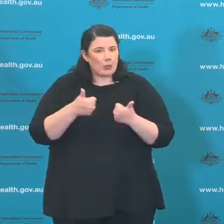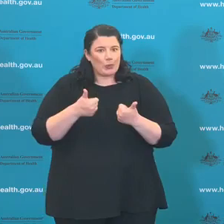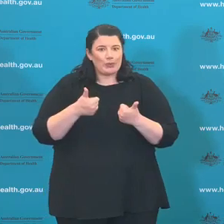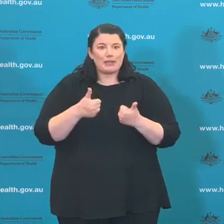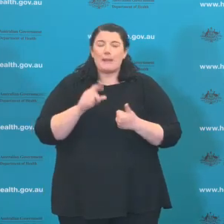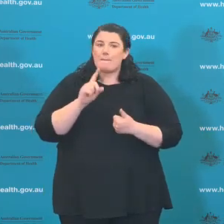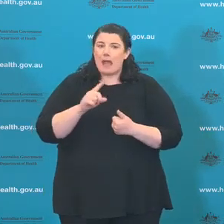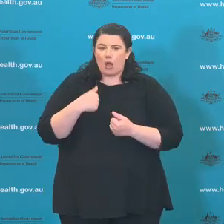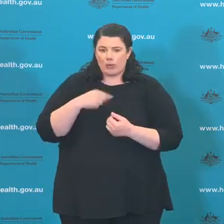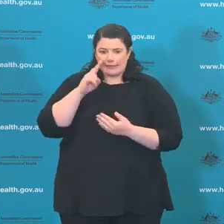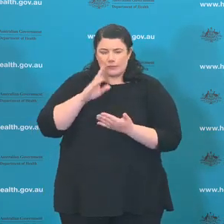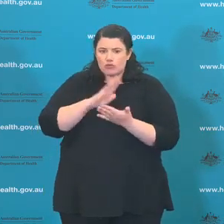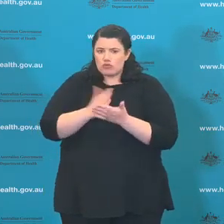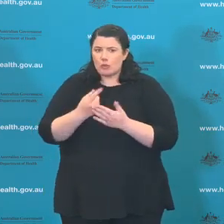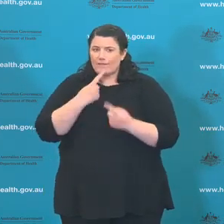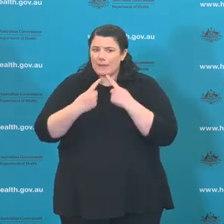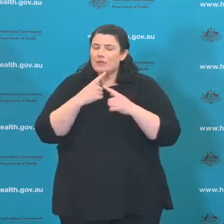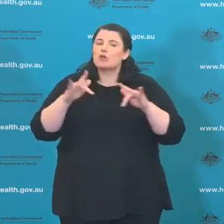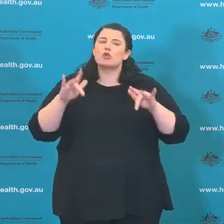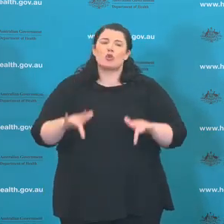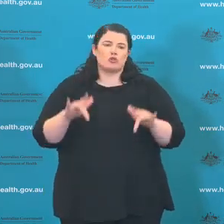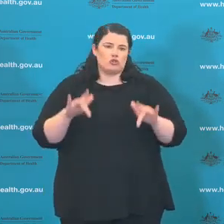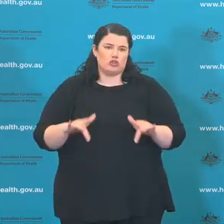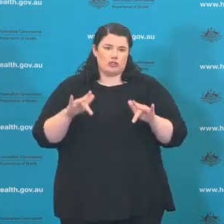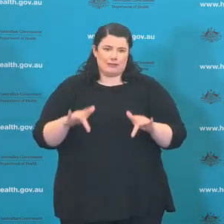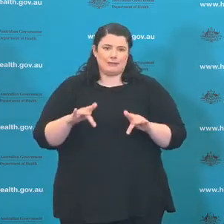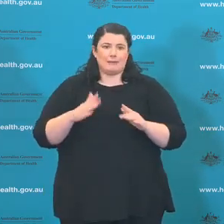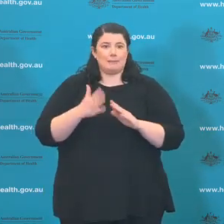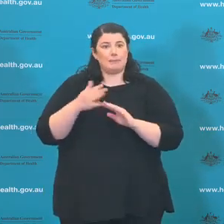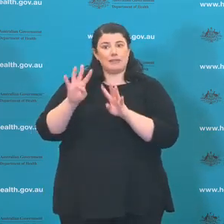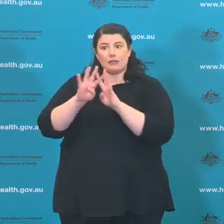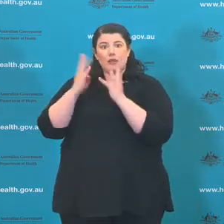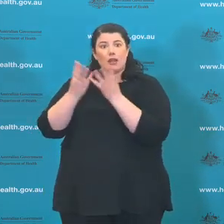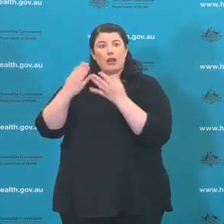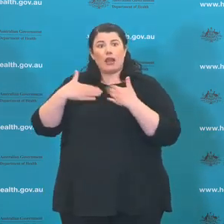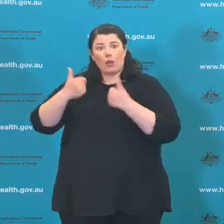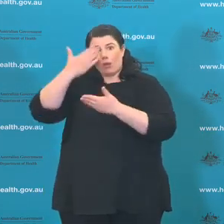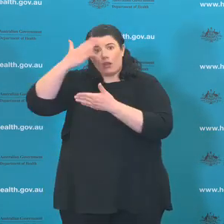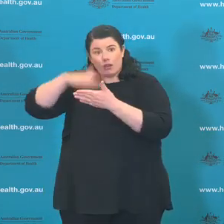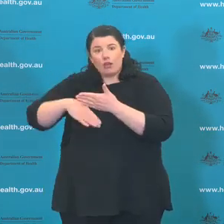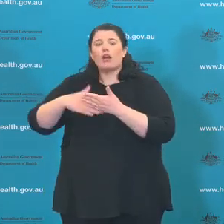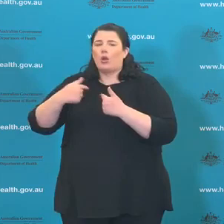reports and so AHPPC have considered that today and it will be making a